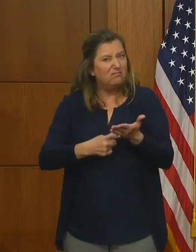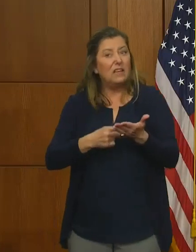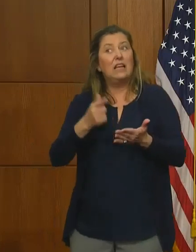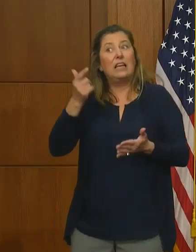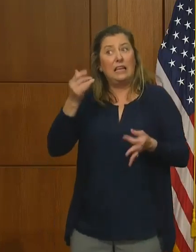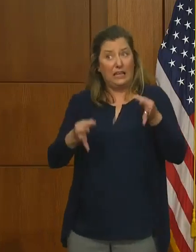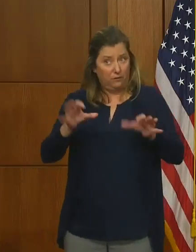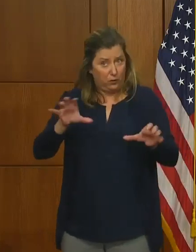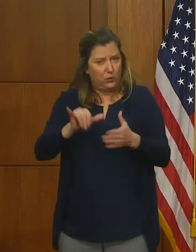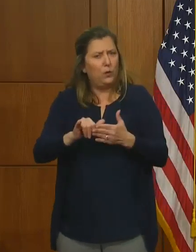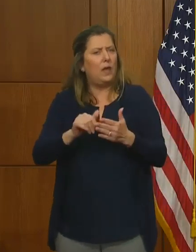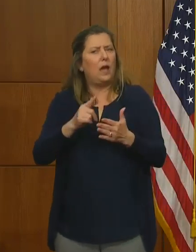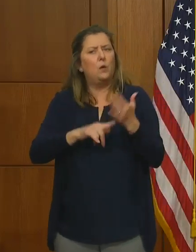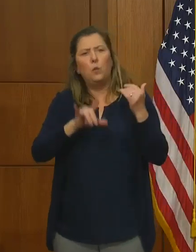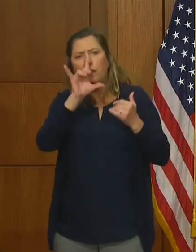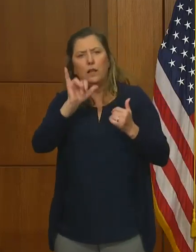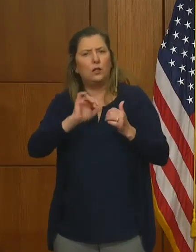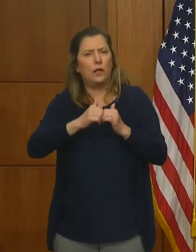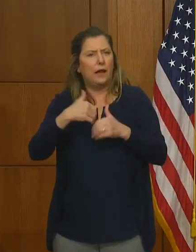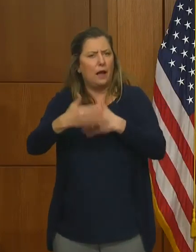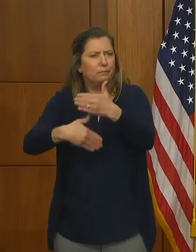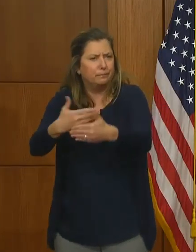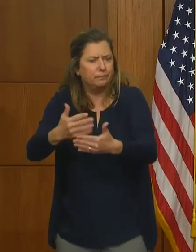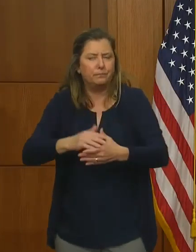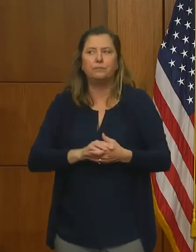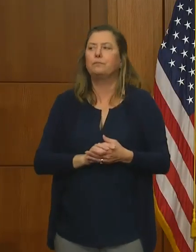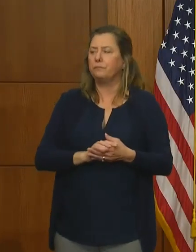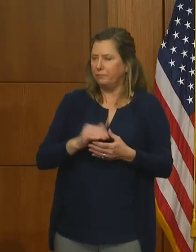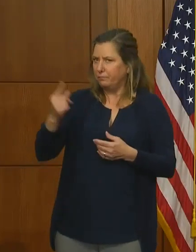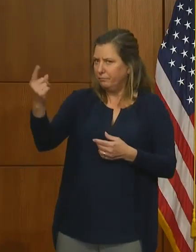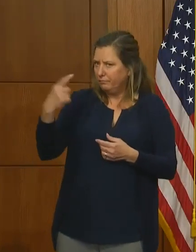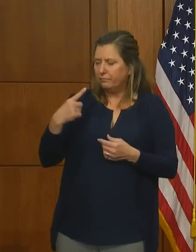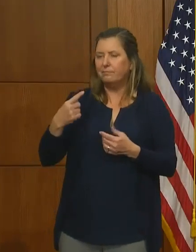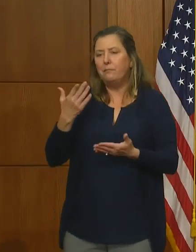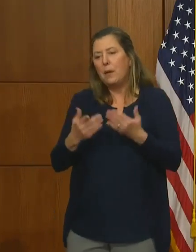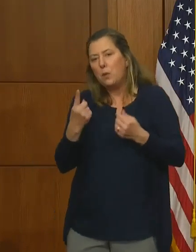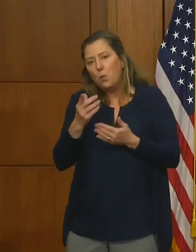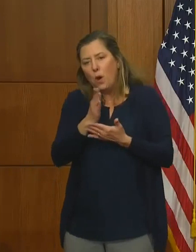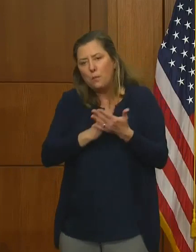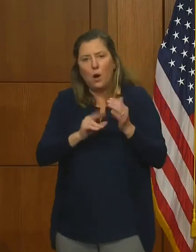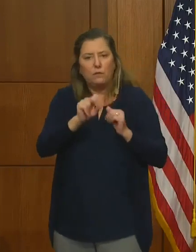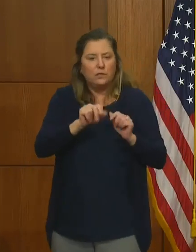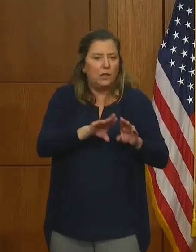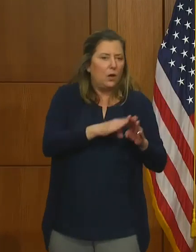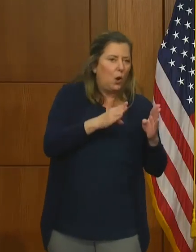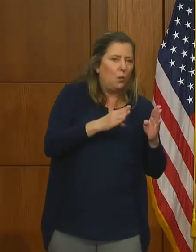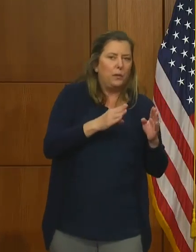IDEA AND HOW THAT WILL BE IMPLEMENTED. IF THIS IS THE WAY